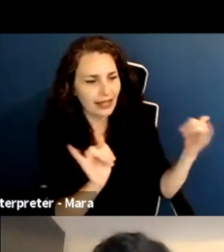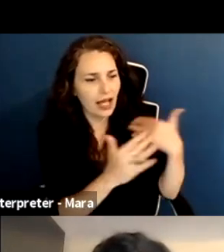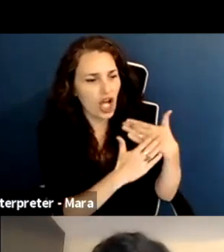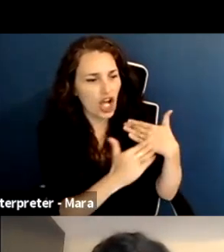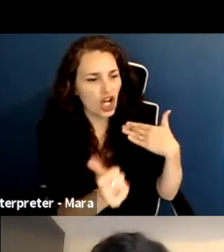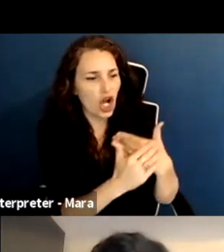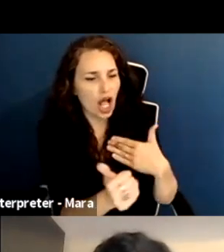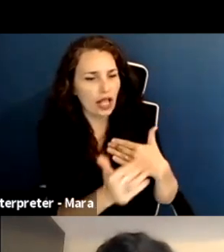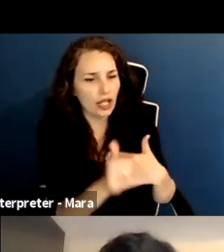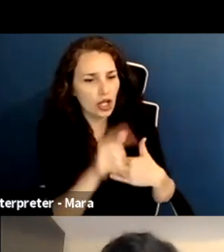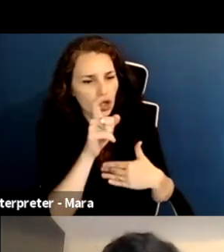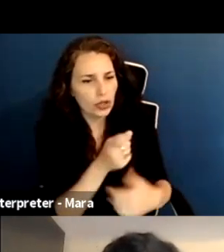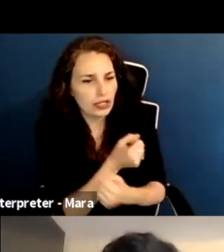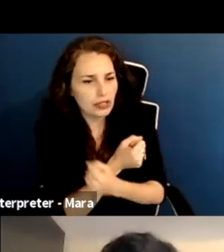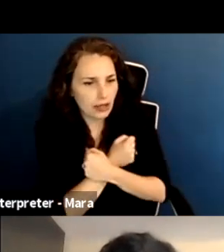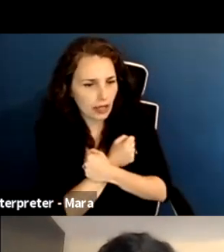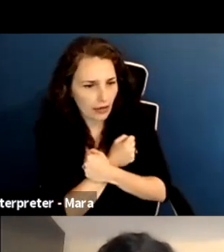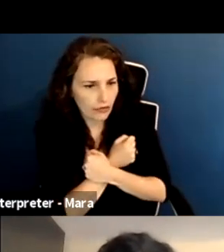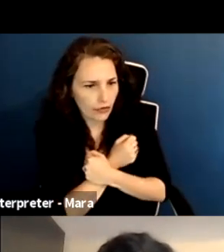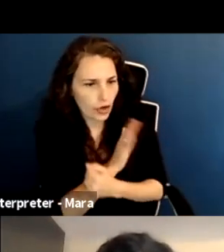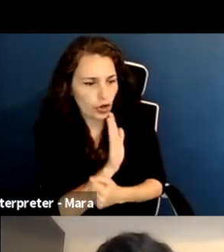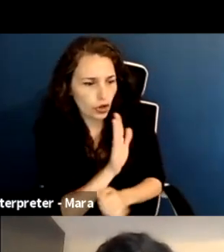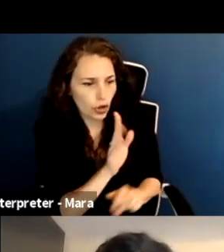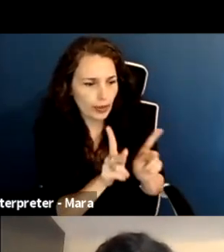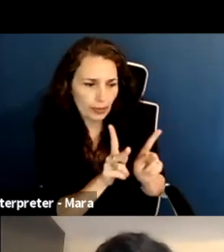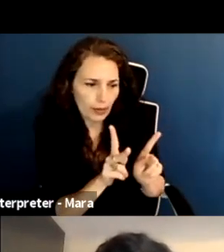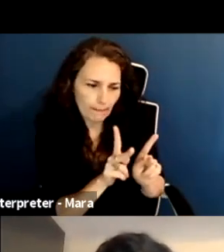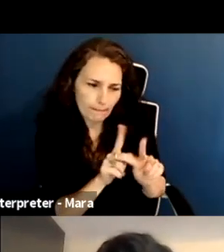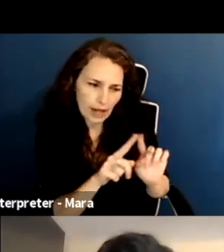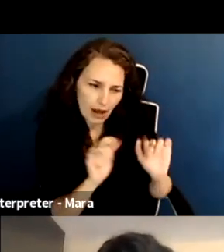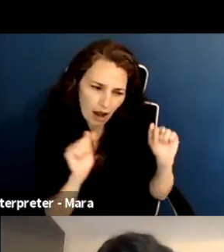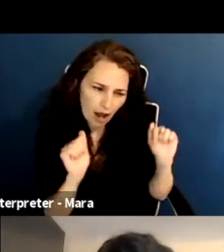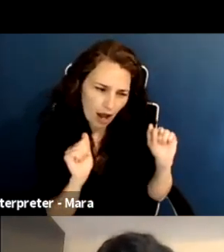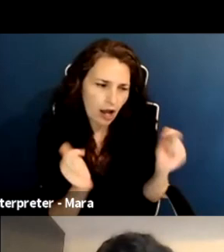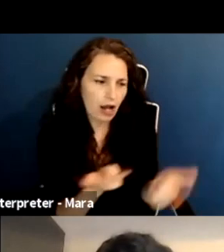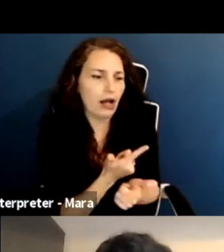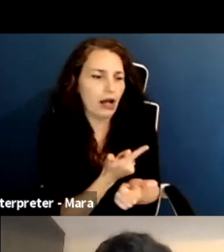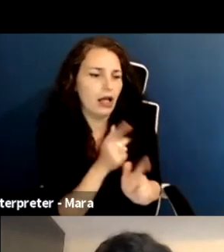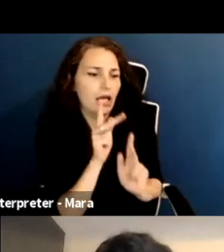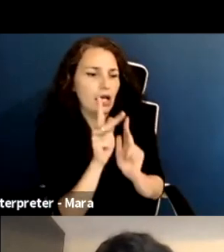but not just your own people, all people for that matter you have to understand that we are all related